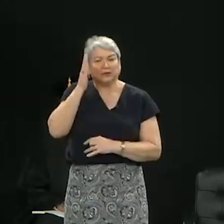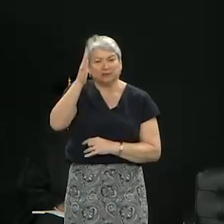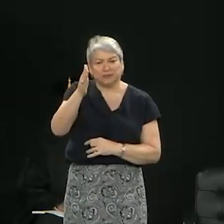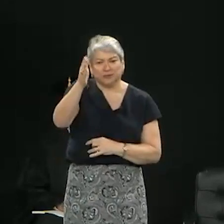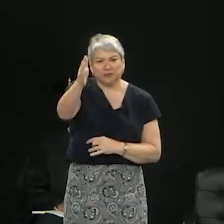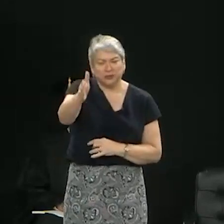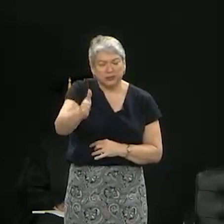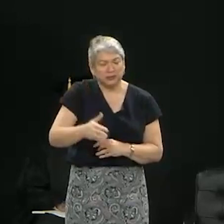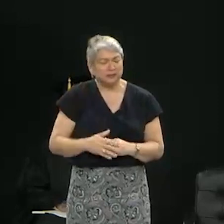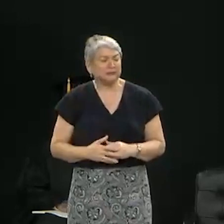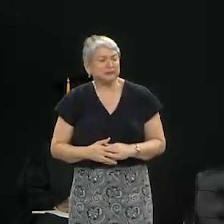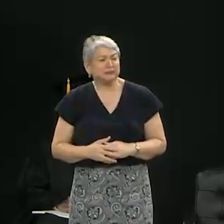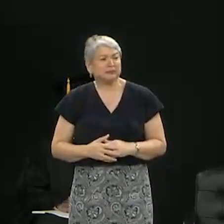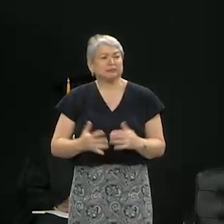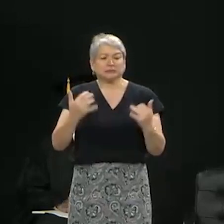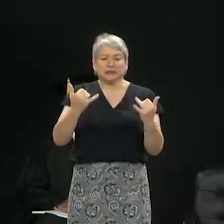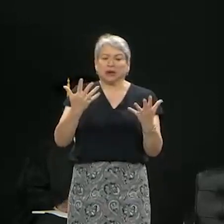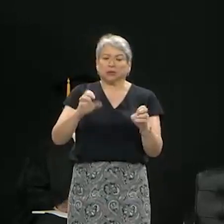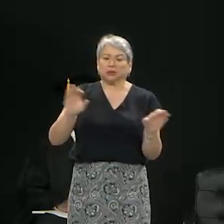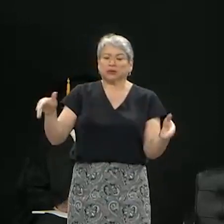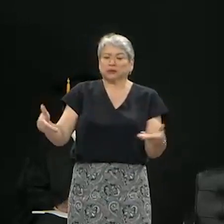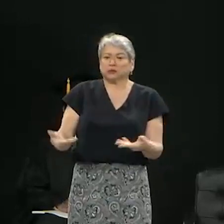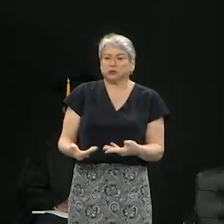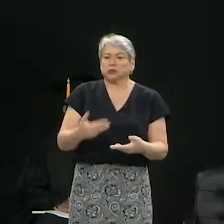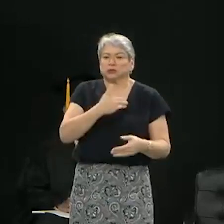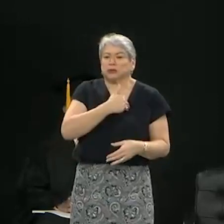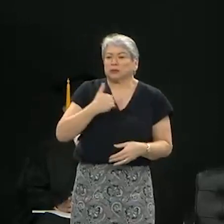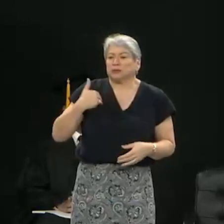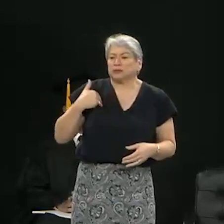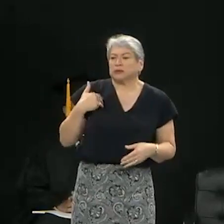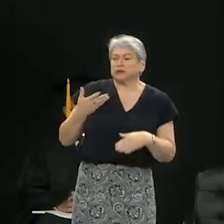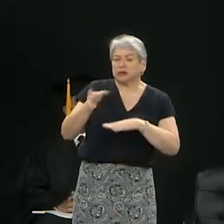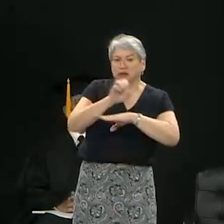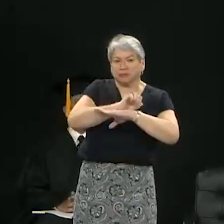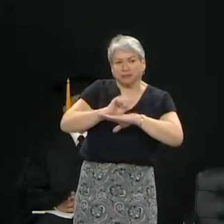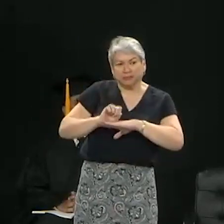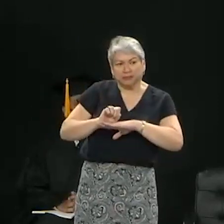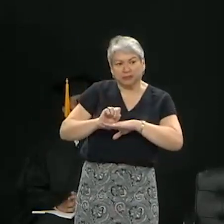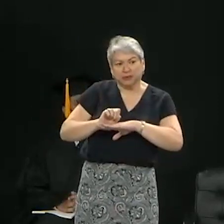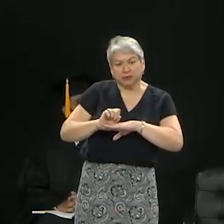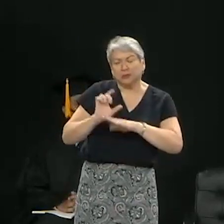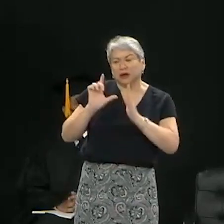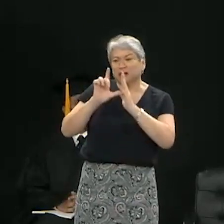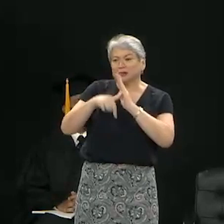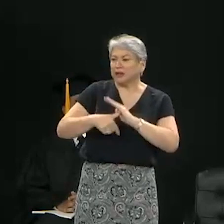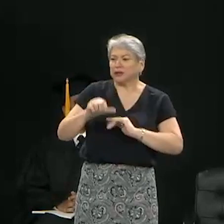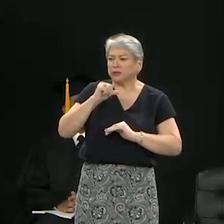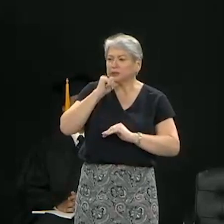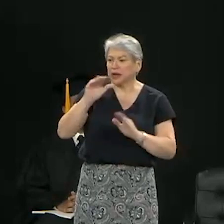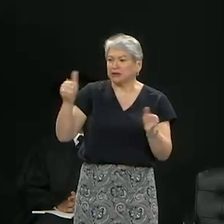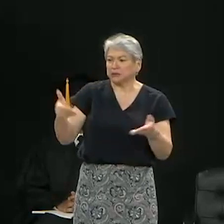I would now like to introduce members of the Platform Party who will not be presented later in the ceremony.